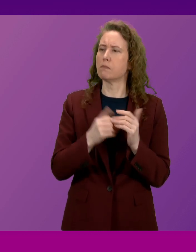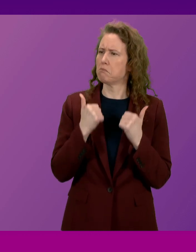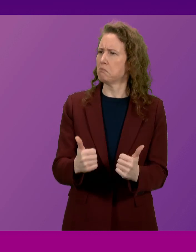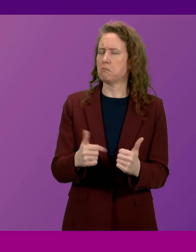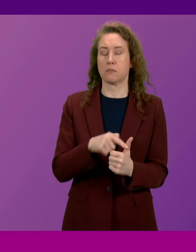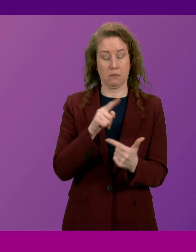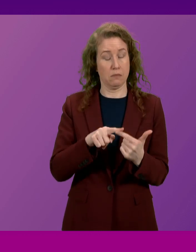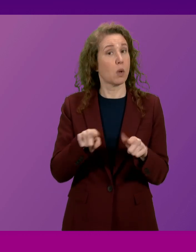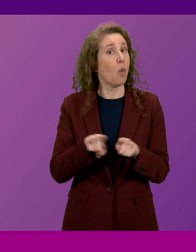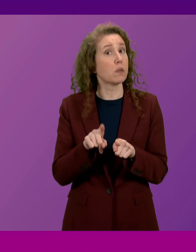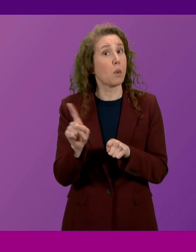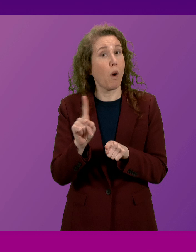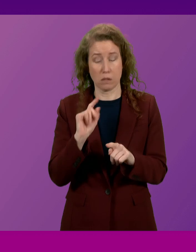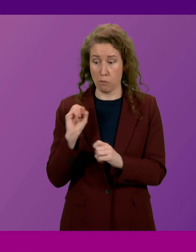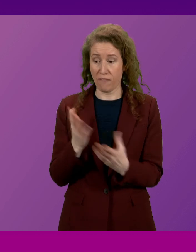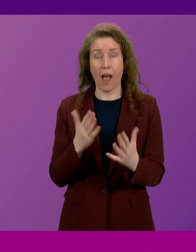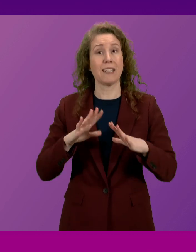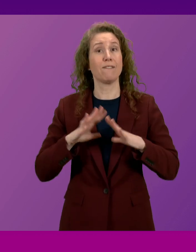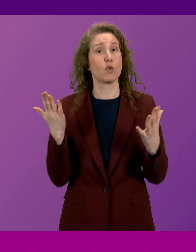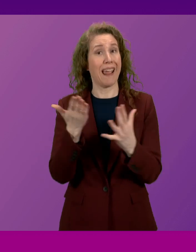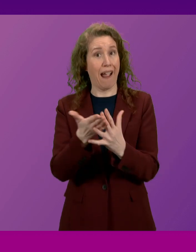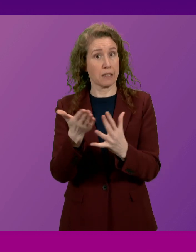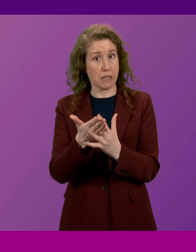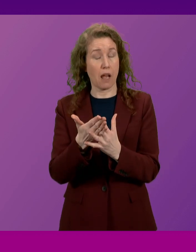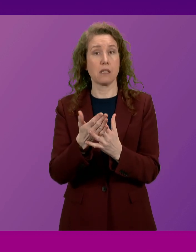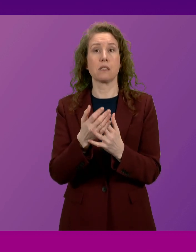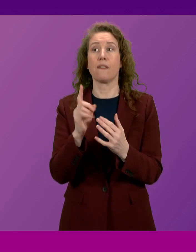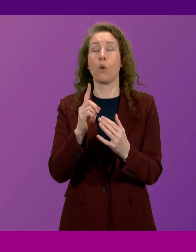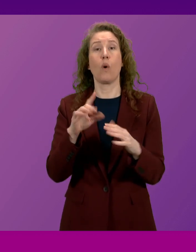We also took action to provide access to free period products